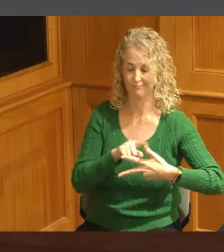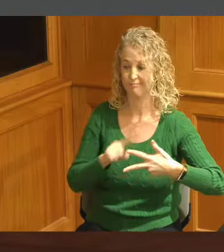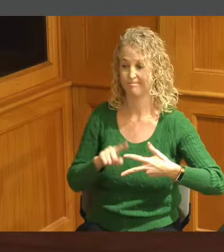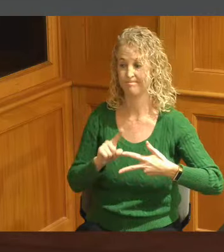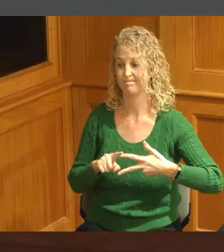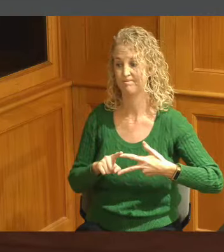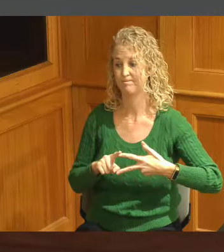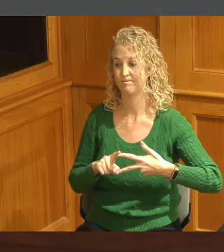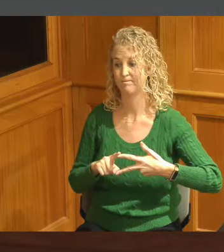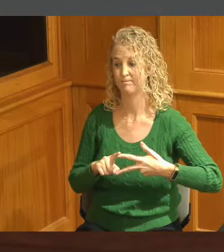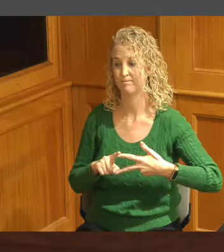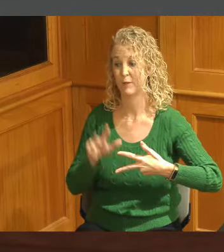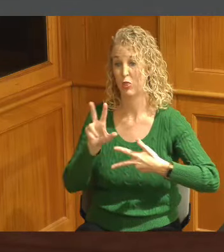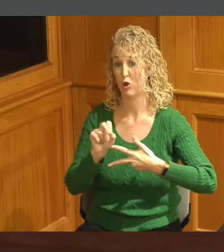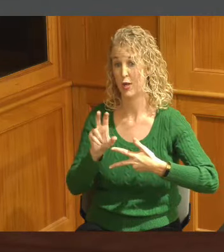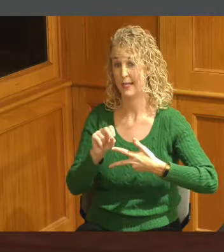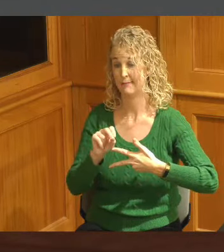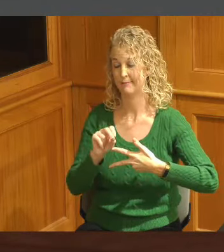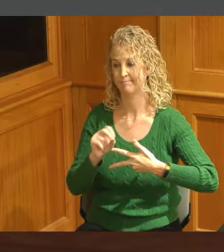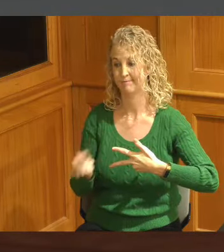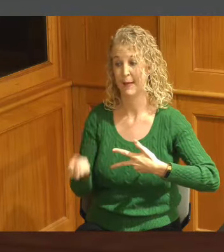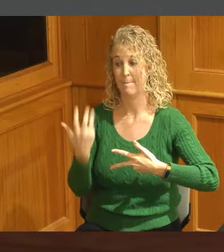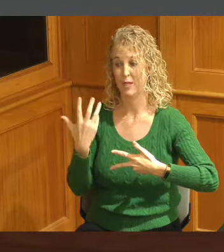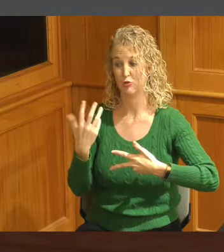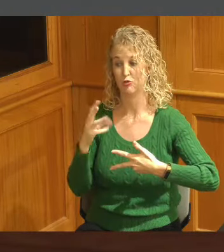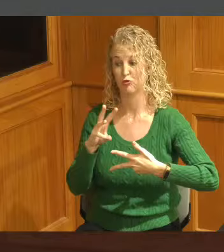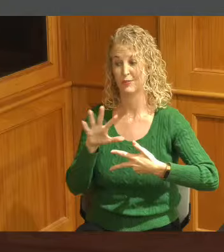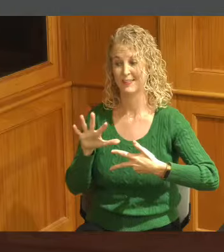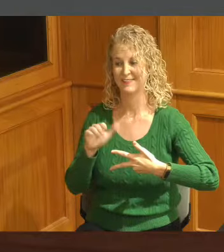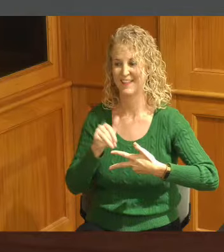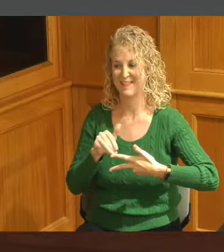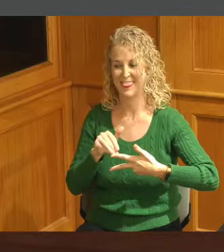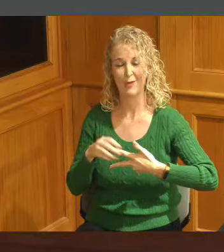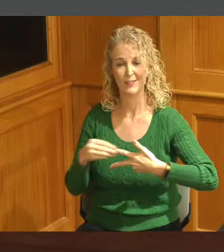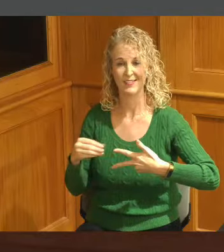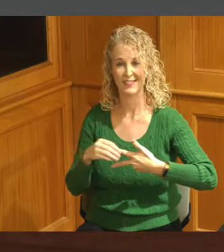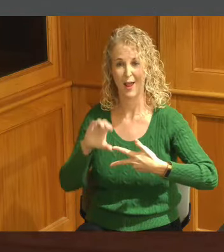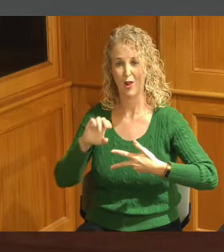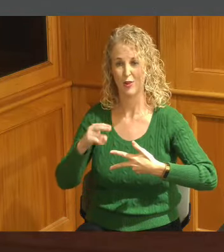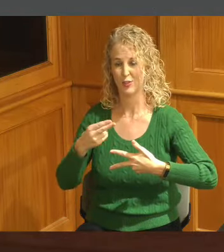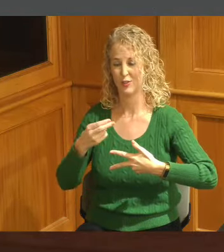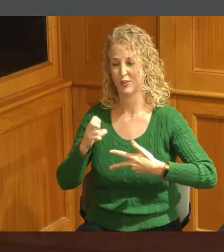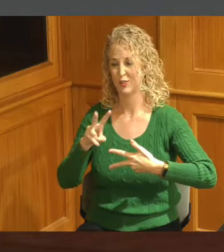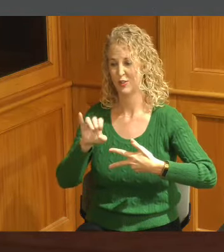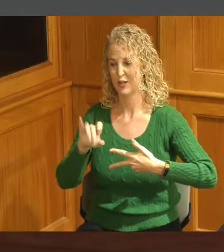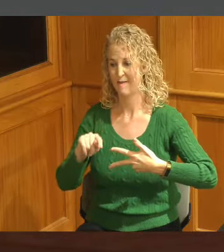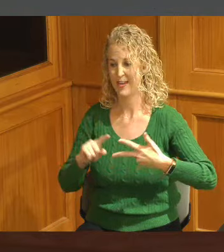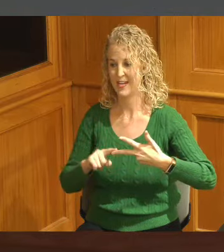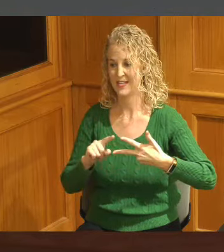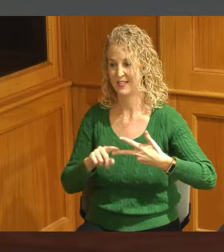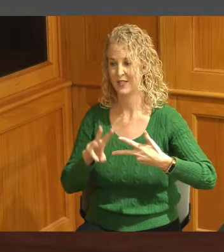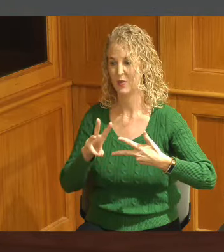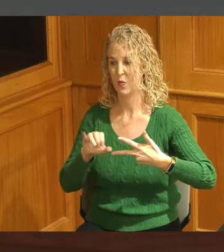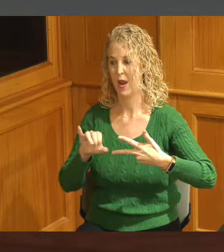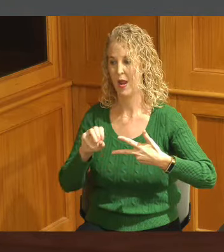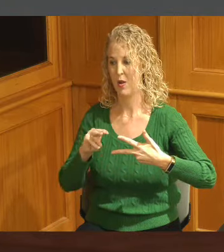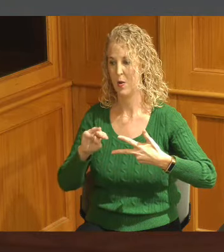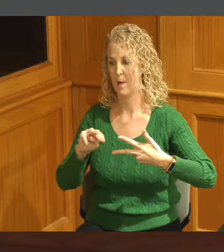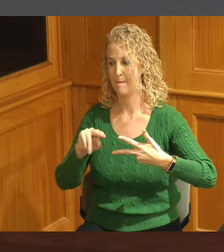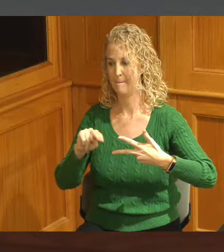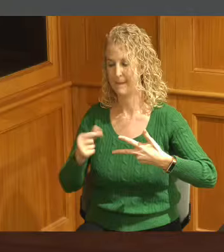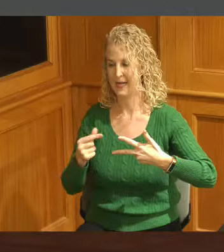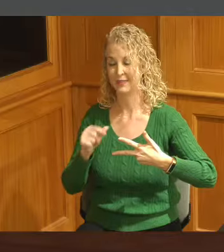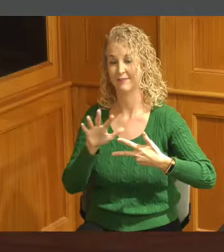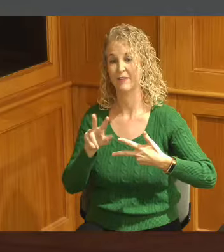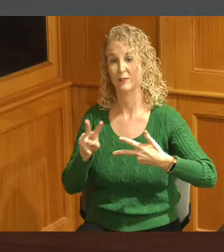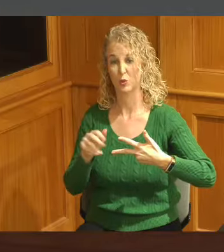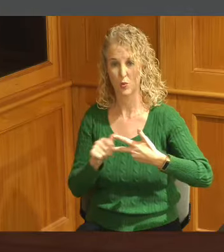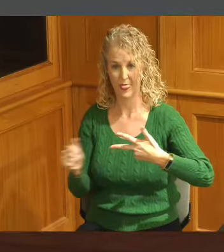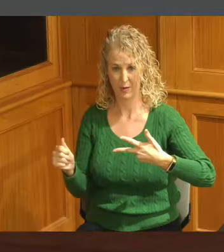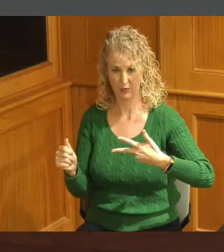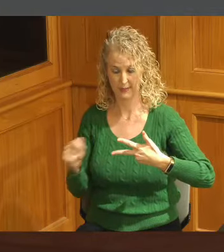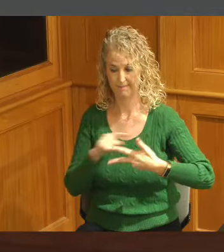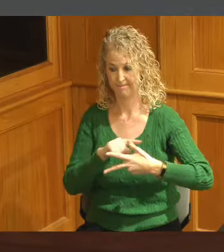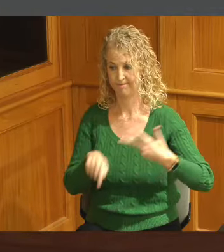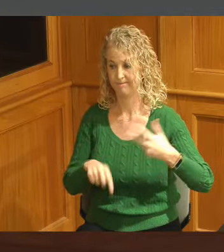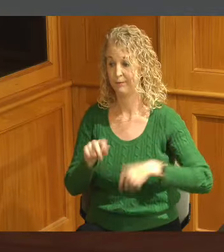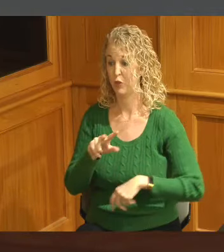item 30 is with the city of Cheviot at 65,000. Item 31 is Wyoming for 52,000. Item 32 is an